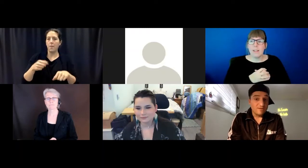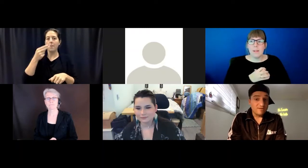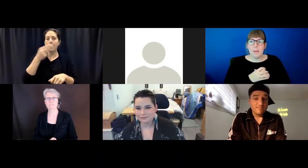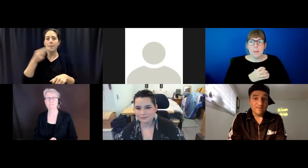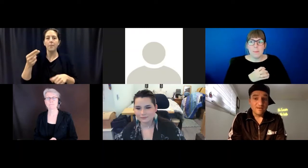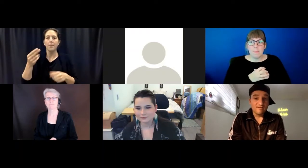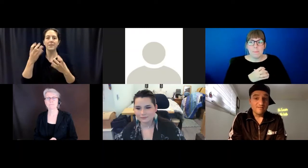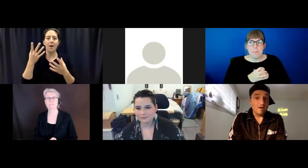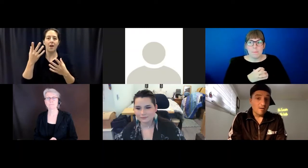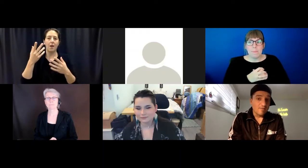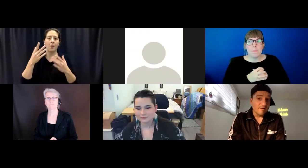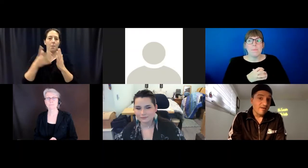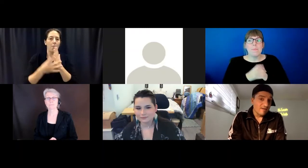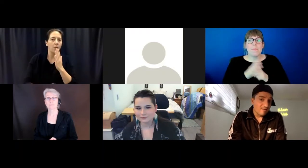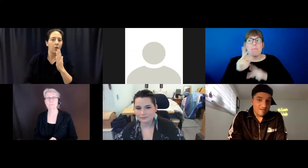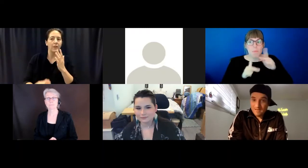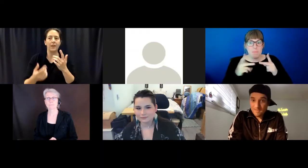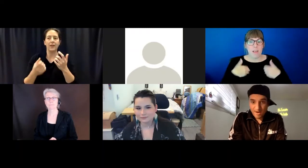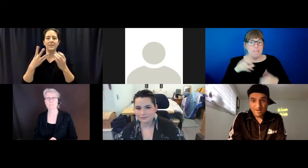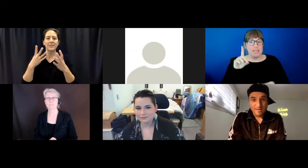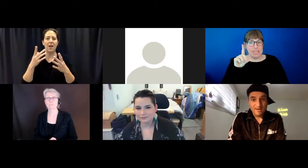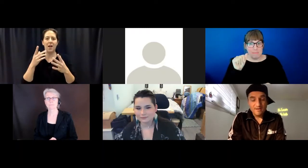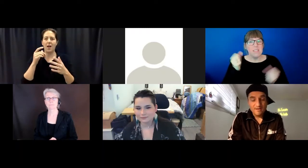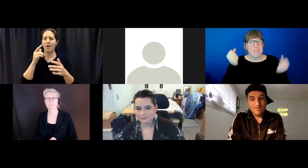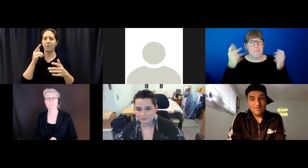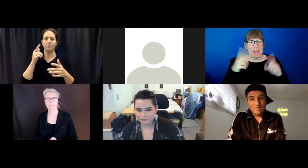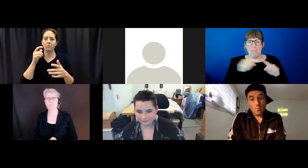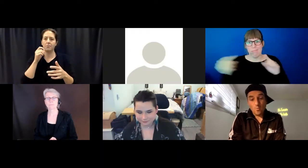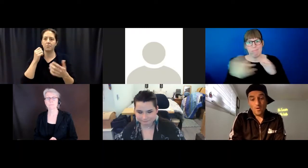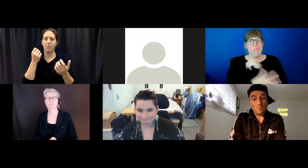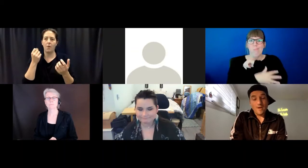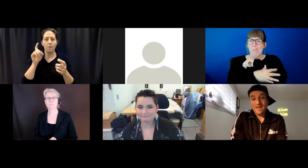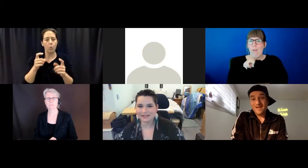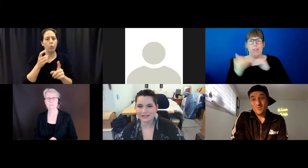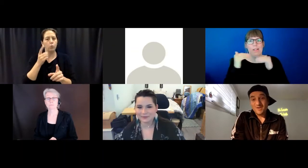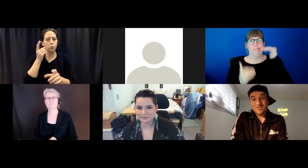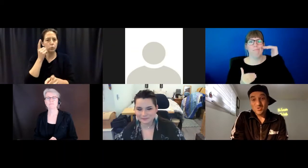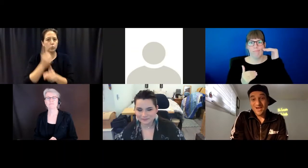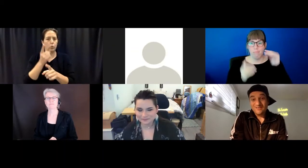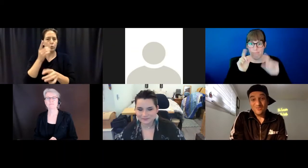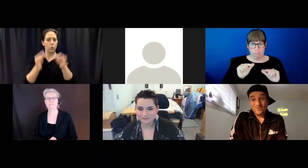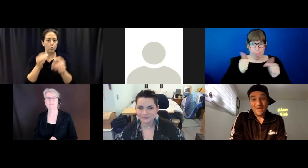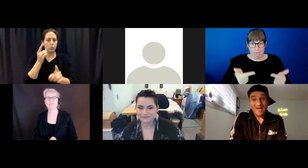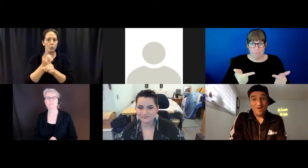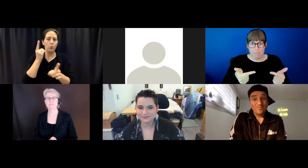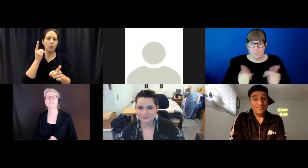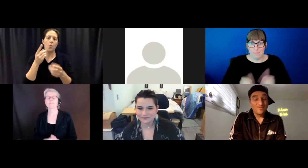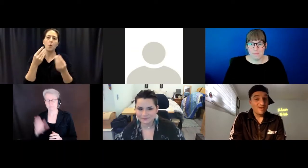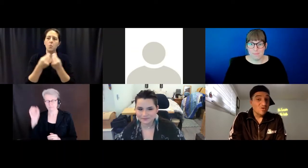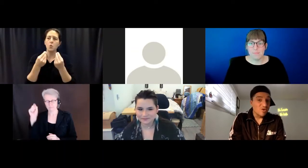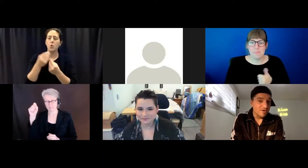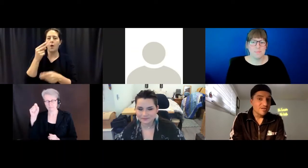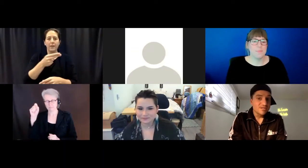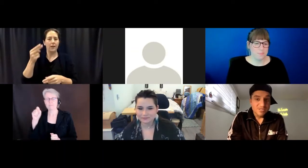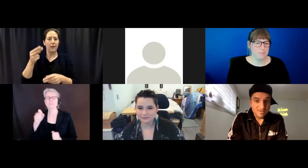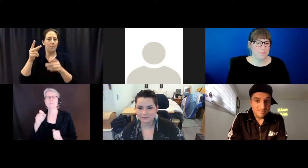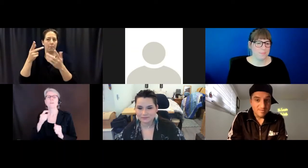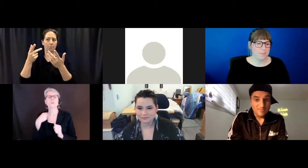WITH DISABILITIES ARE LIVING IN THE POVERTY LINE. ONE WAY THAT WE CAN TRY TO HELP ENCOURAGE